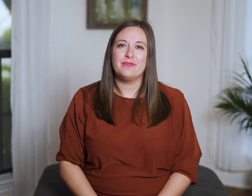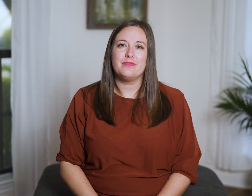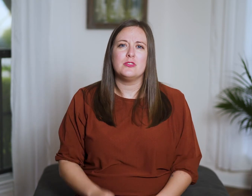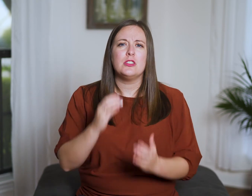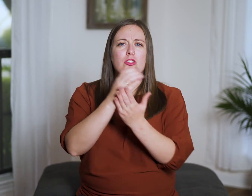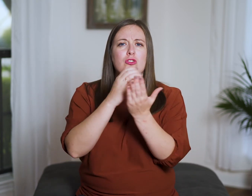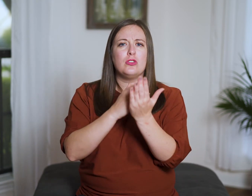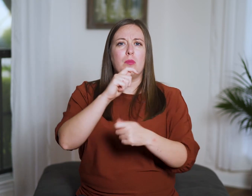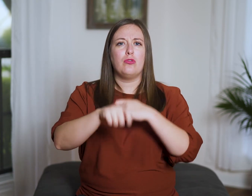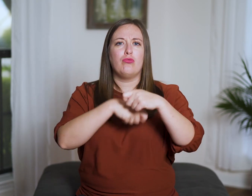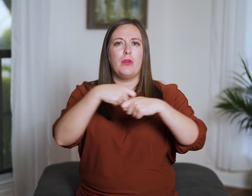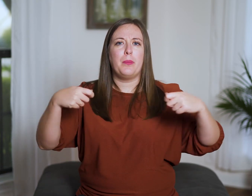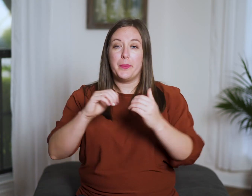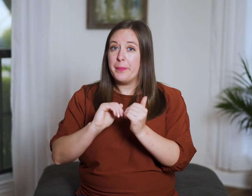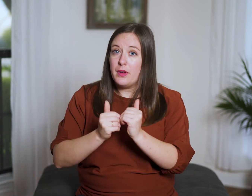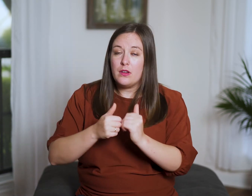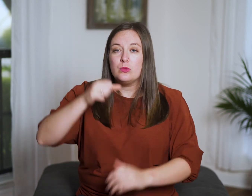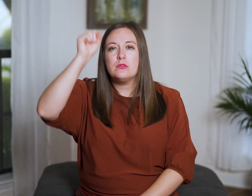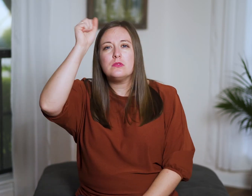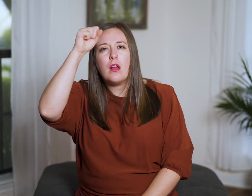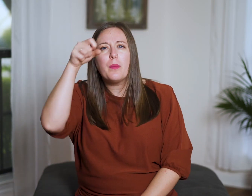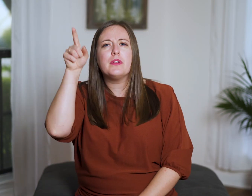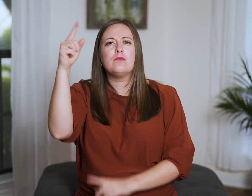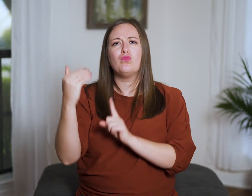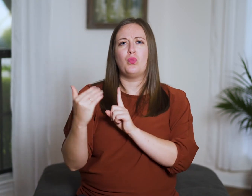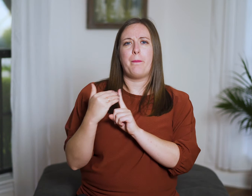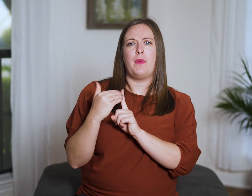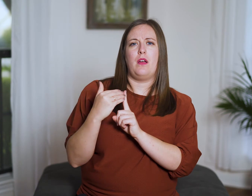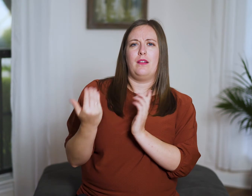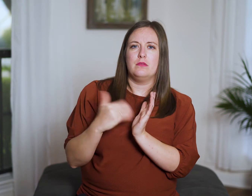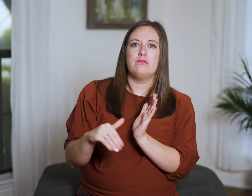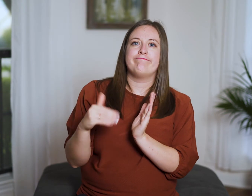As the chapter wraps up, Solomon reminds us